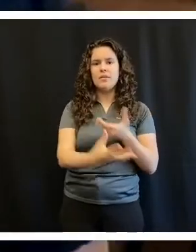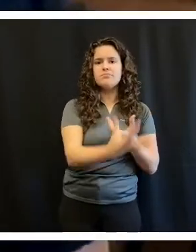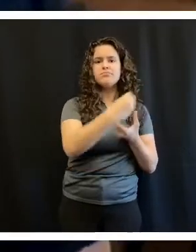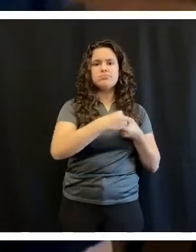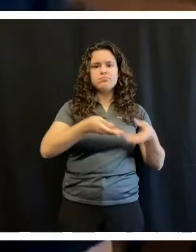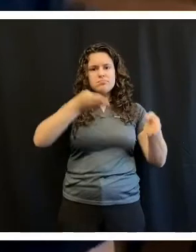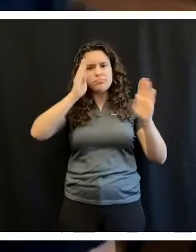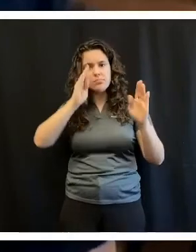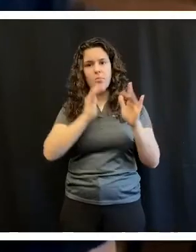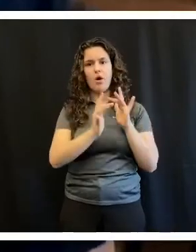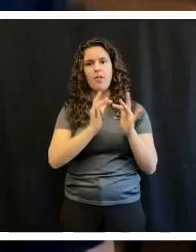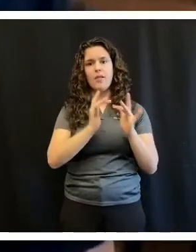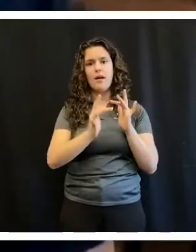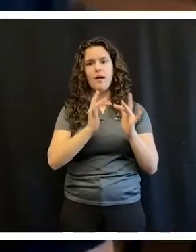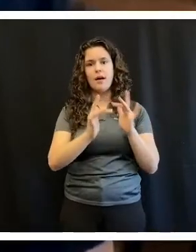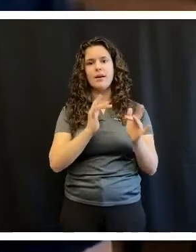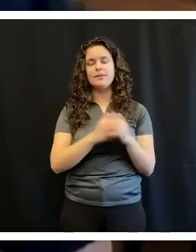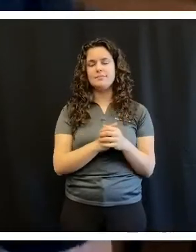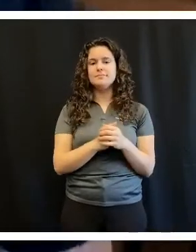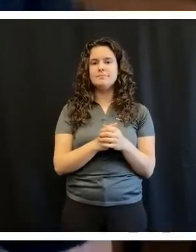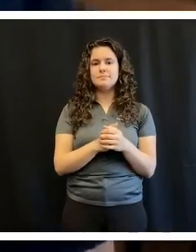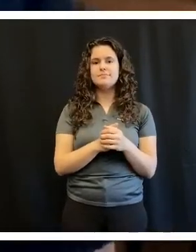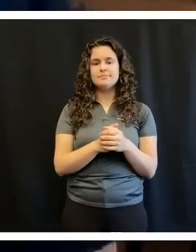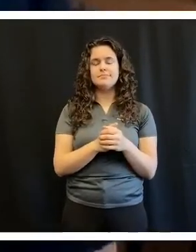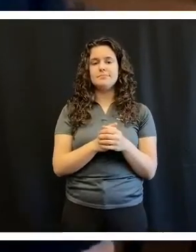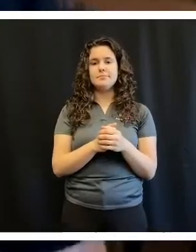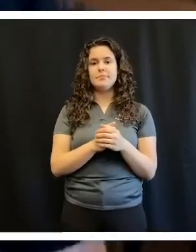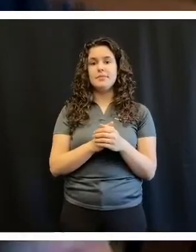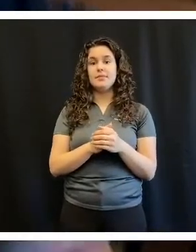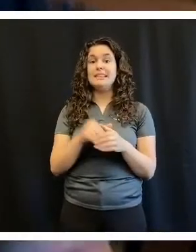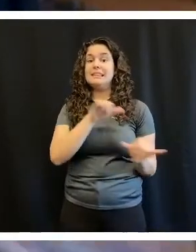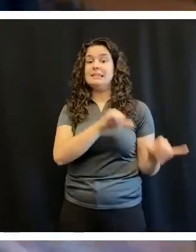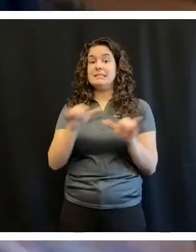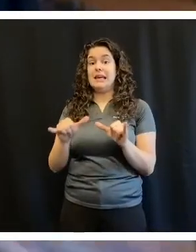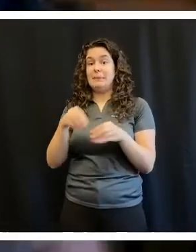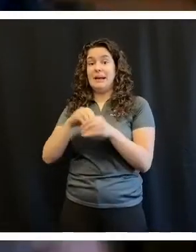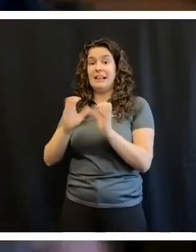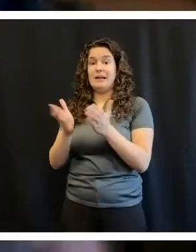that they did in the classroom but having to adapt.